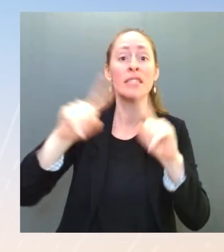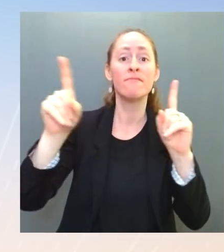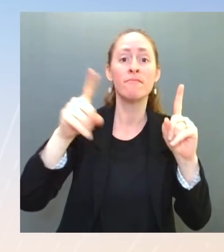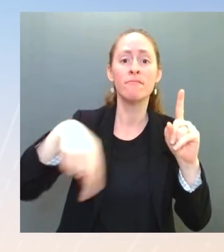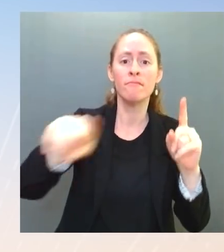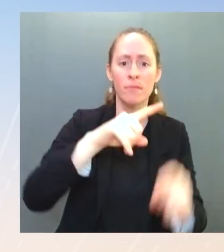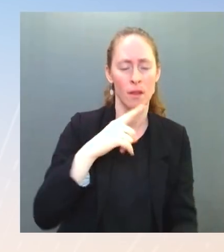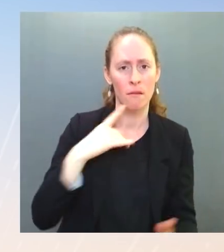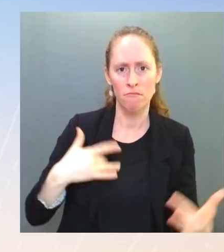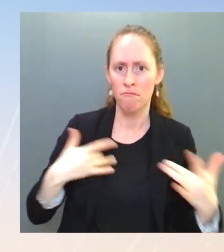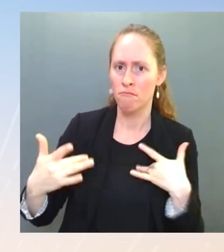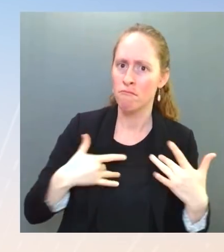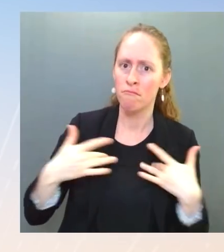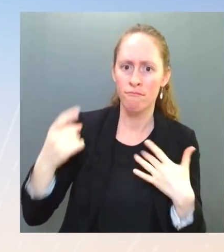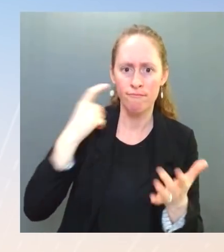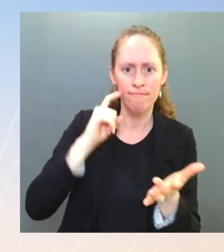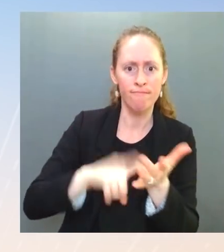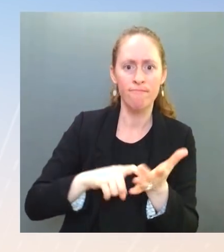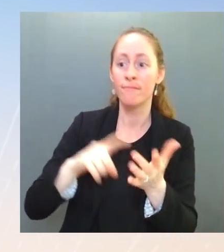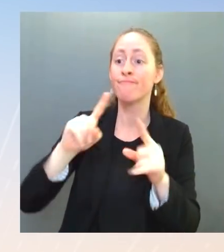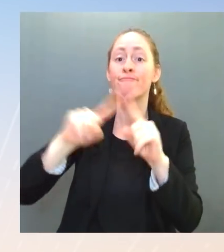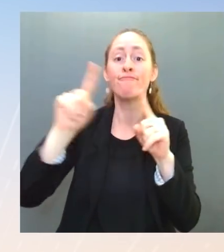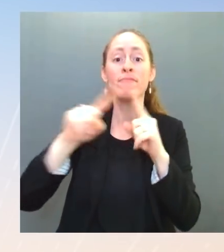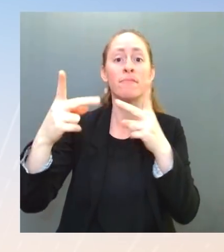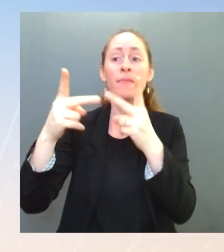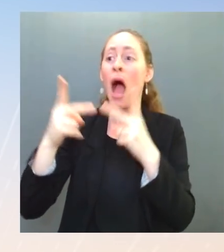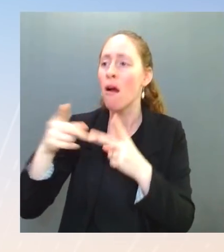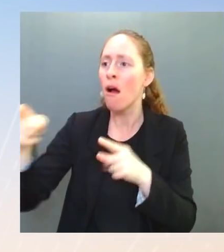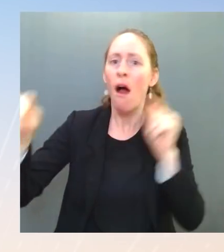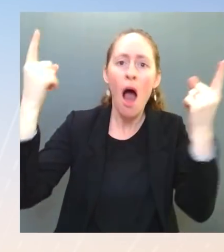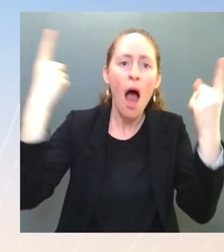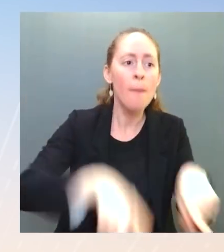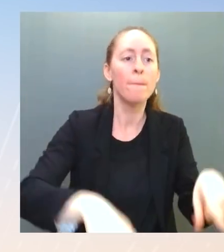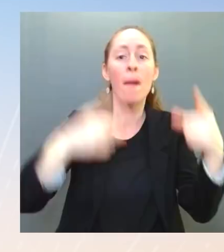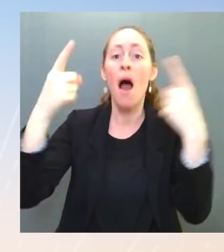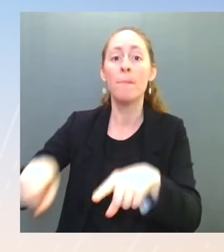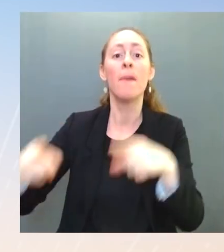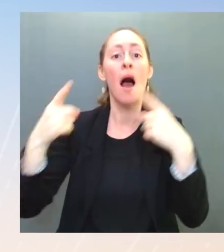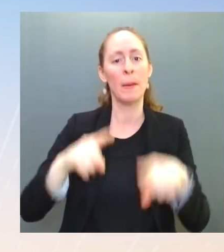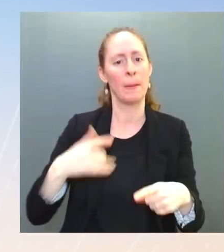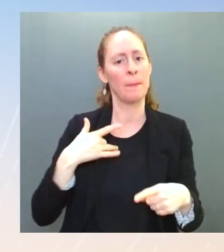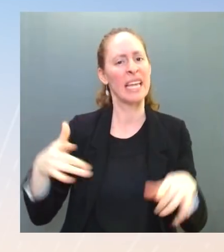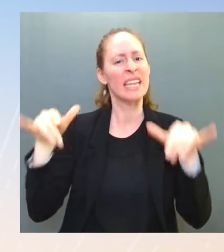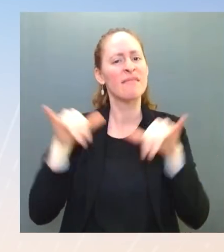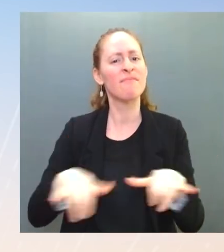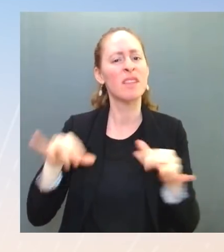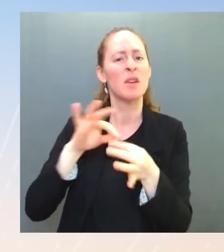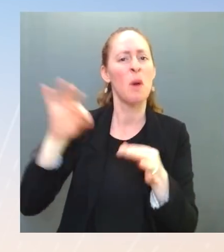We saw Governor Larry Hogan, of course, a Republican as you know, call Maryland's bill banning ghost guns,